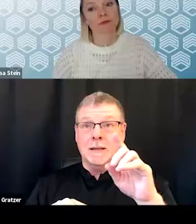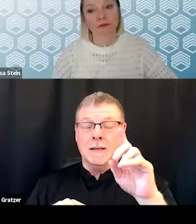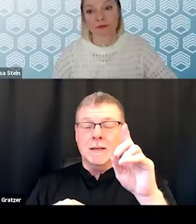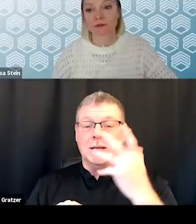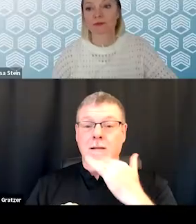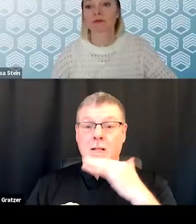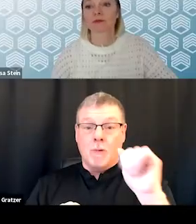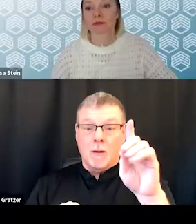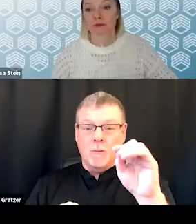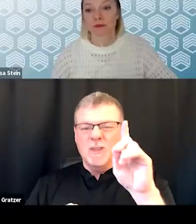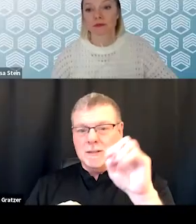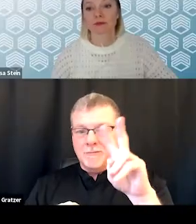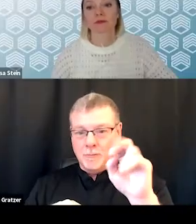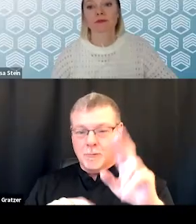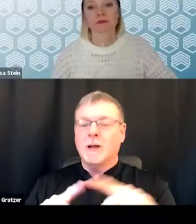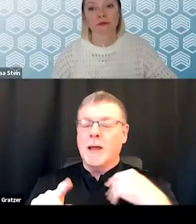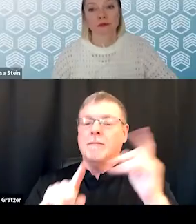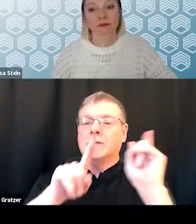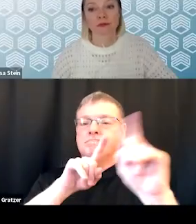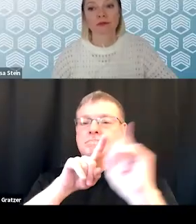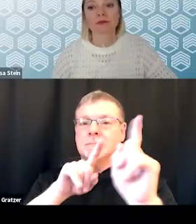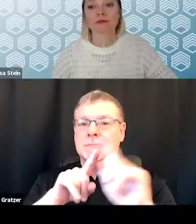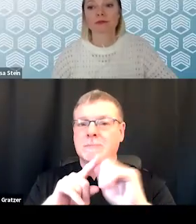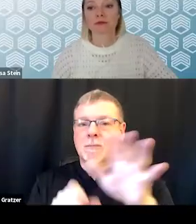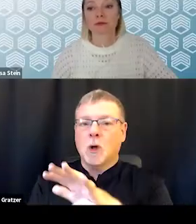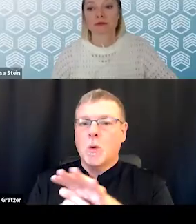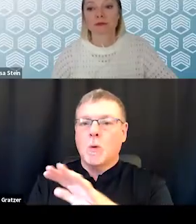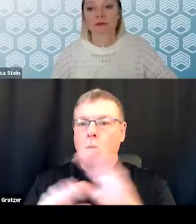they do have a variety of different mobile crisis teams